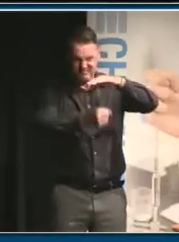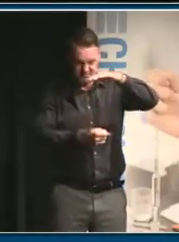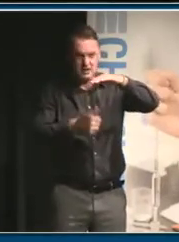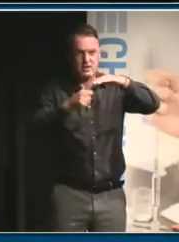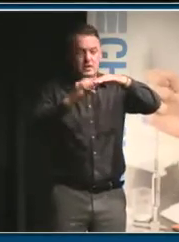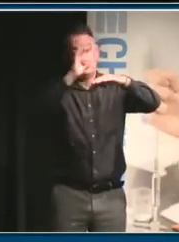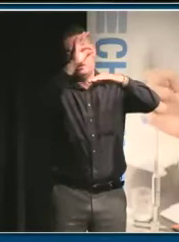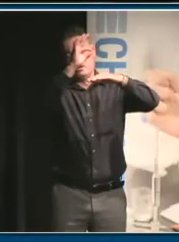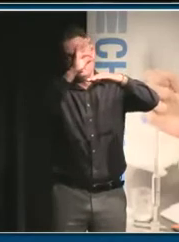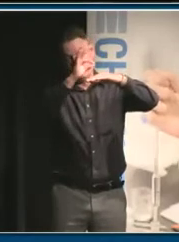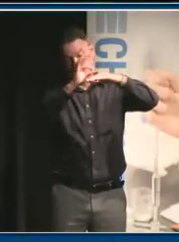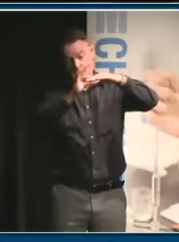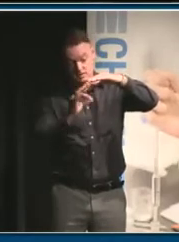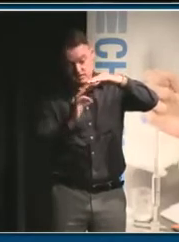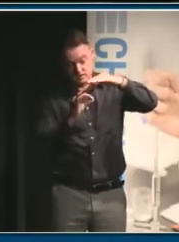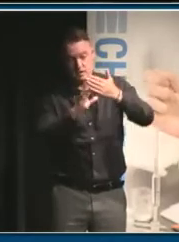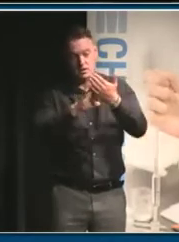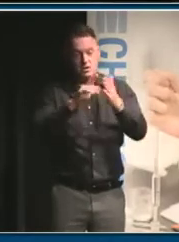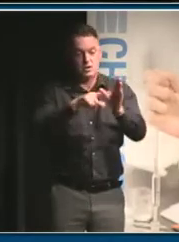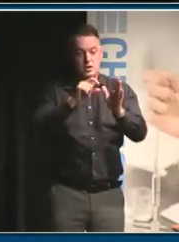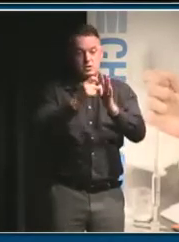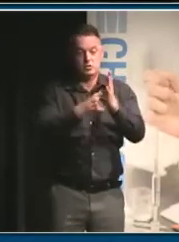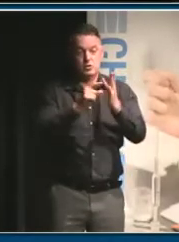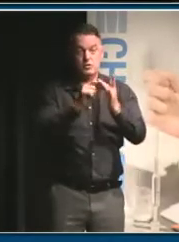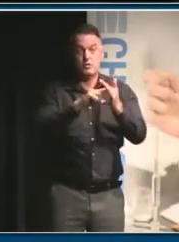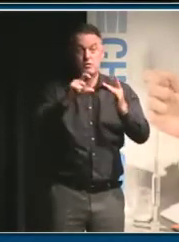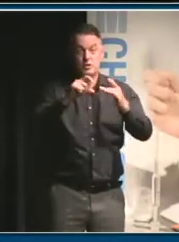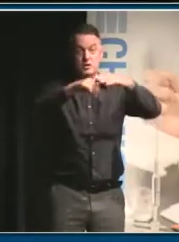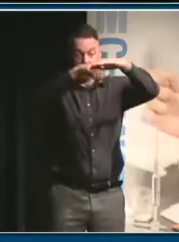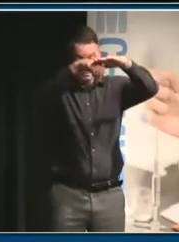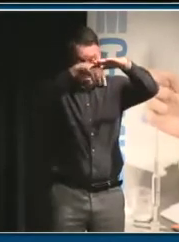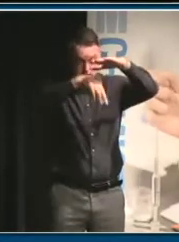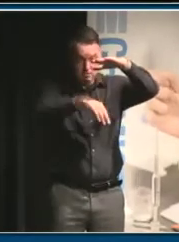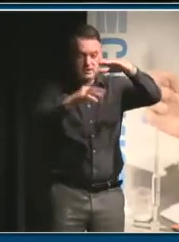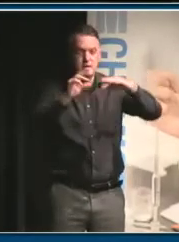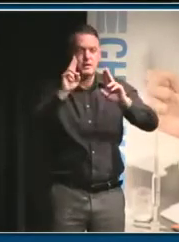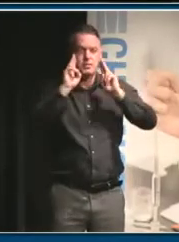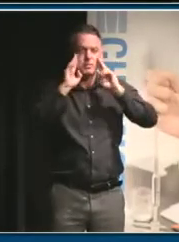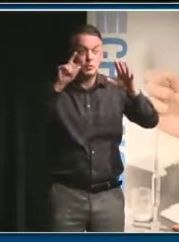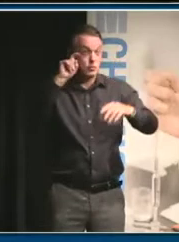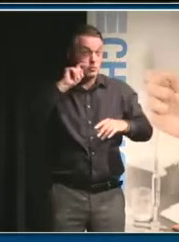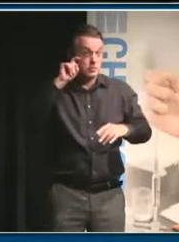down it becomes hydrophobic and it rains pure water. So you can imagine the way that you can